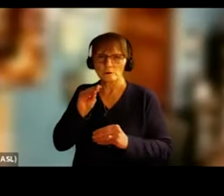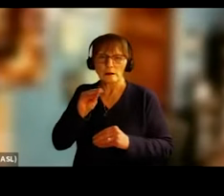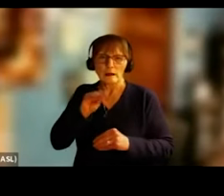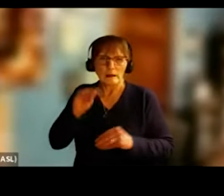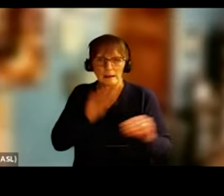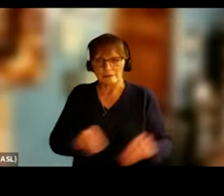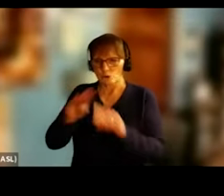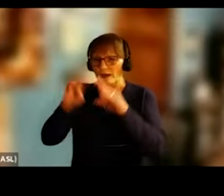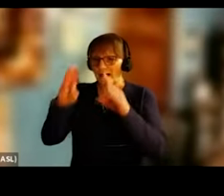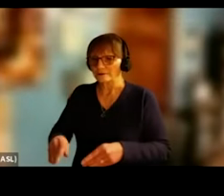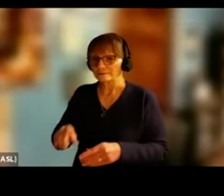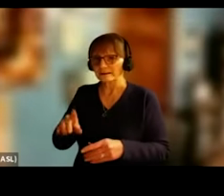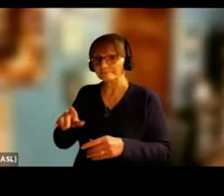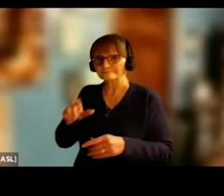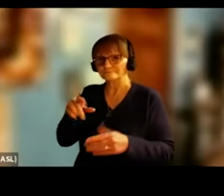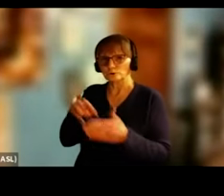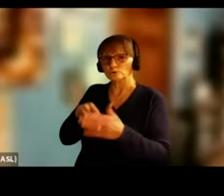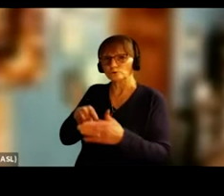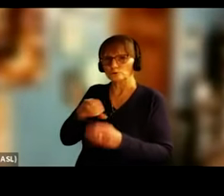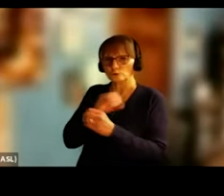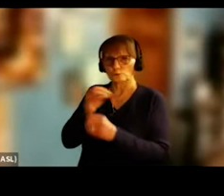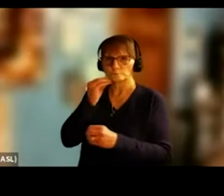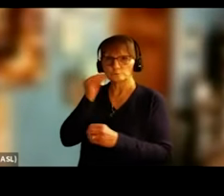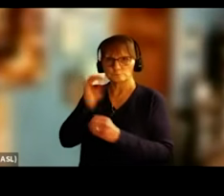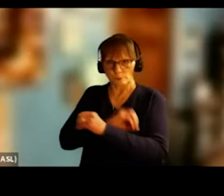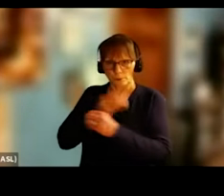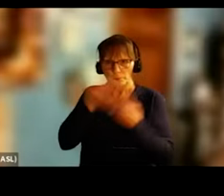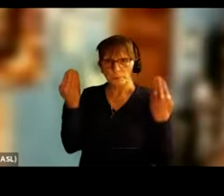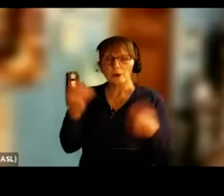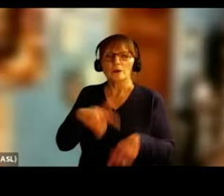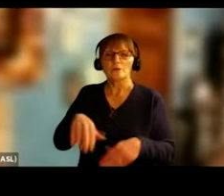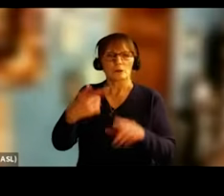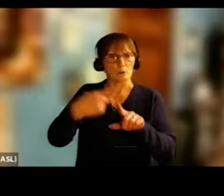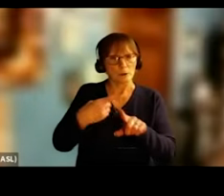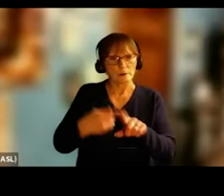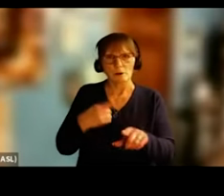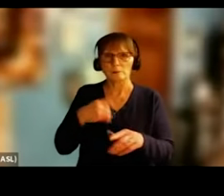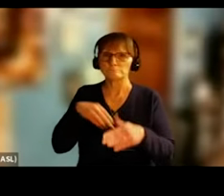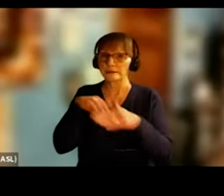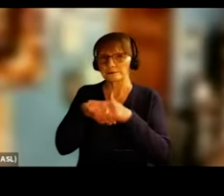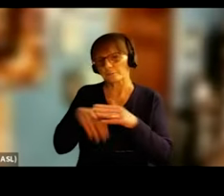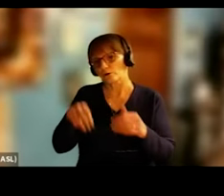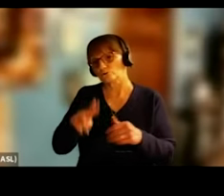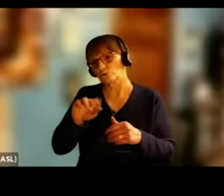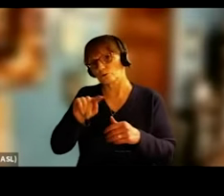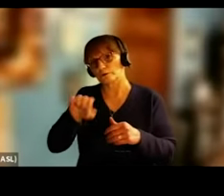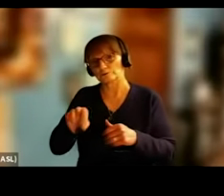This again, might be income supports in terms of vouchers or rental subsidies, accessible units as we just spoke about.